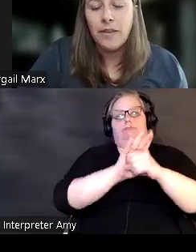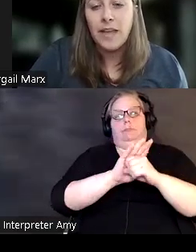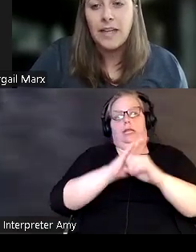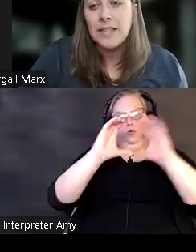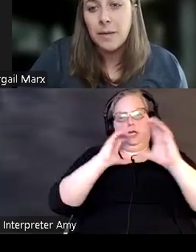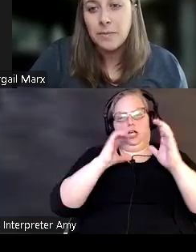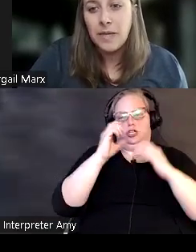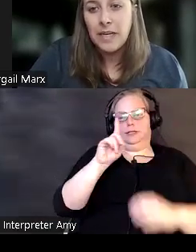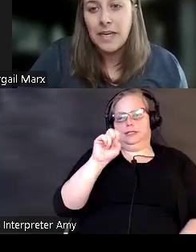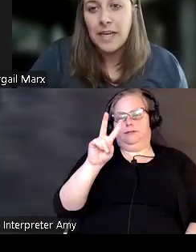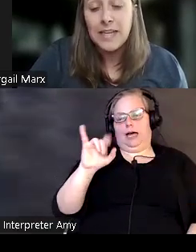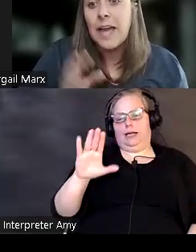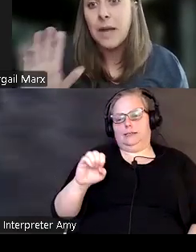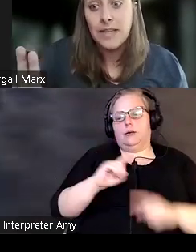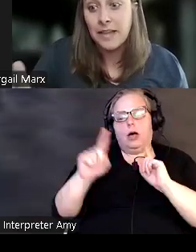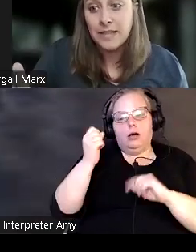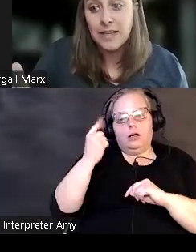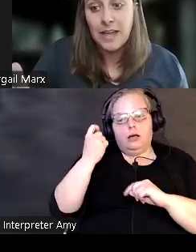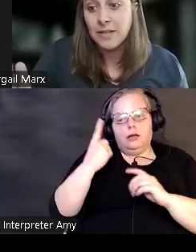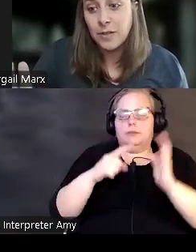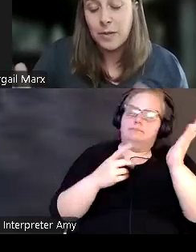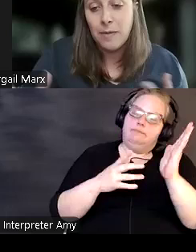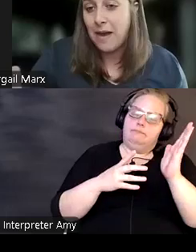However, what that can sometimes mean is -- and I'm not saying this is the case for Speak